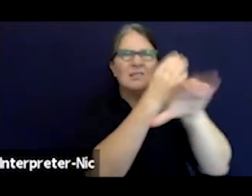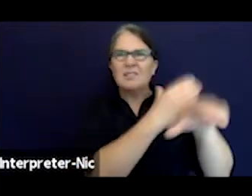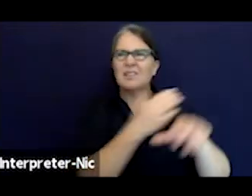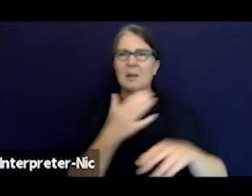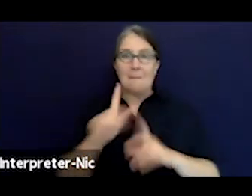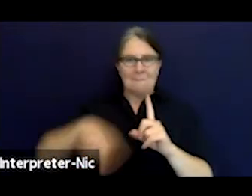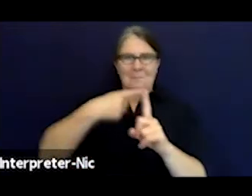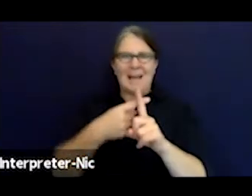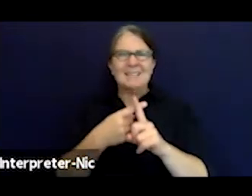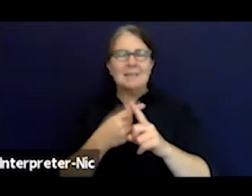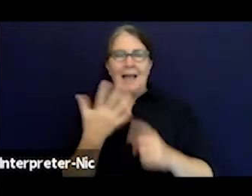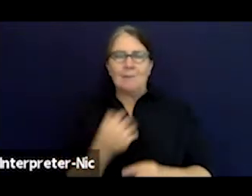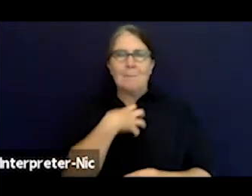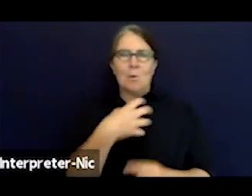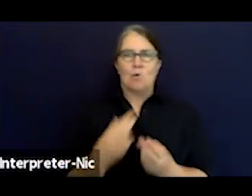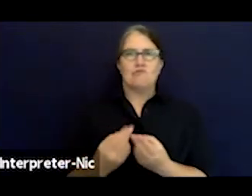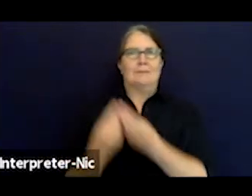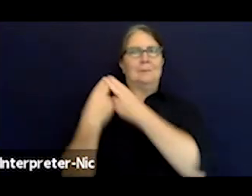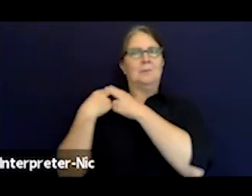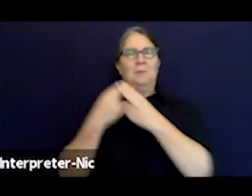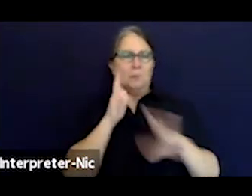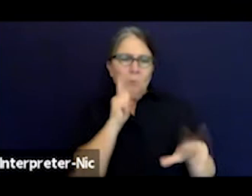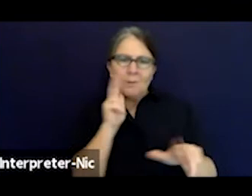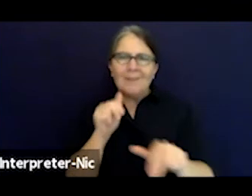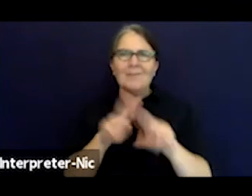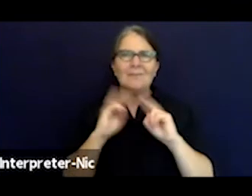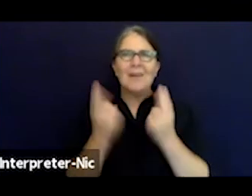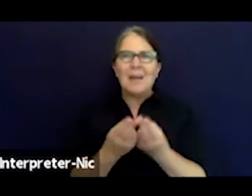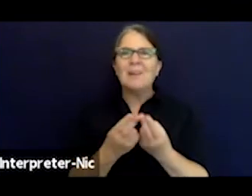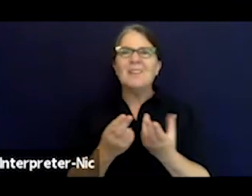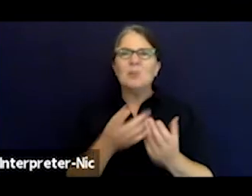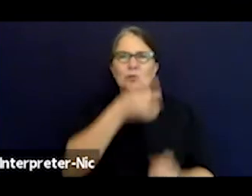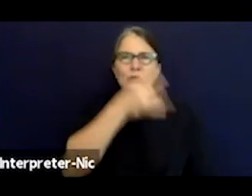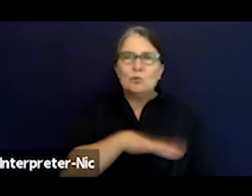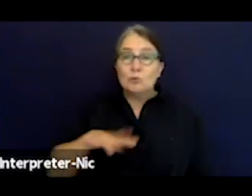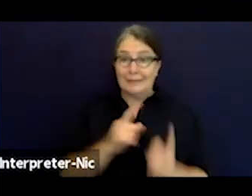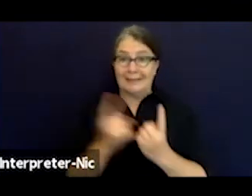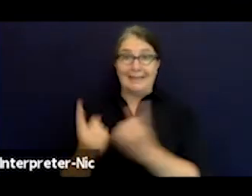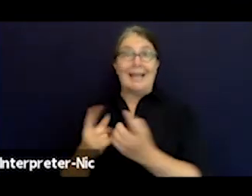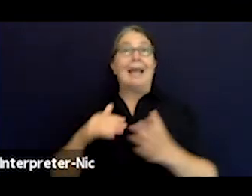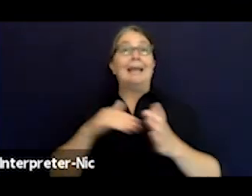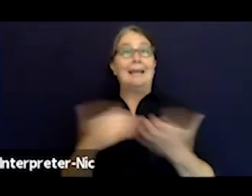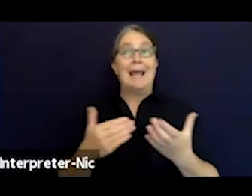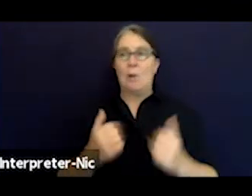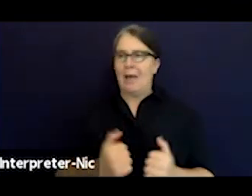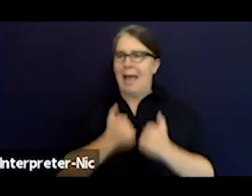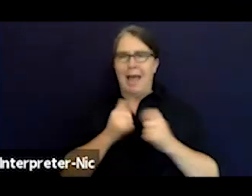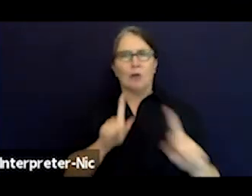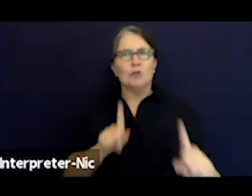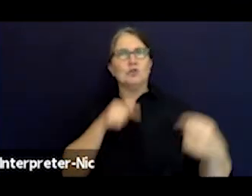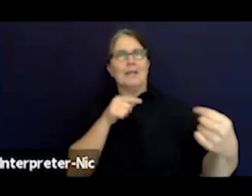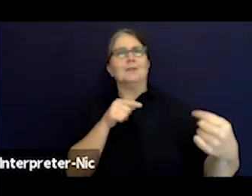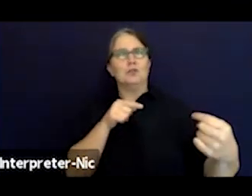responsibilities as students, so our big challenge is to help them navigate the 24 hours of the day.